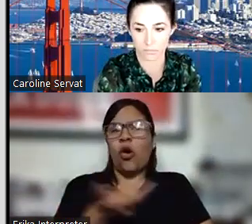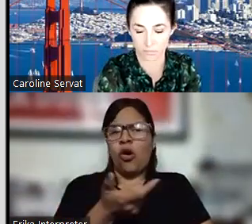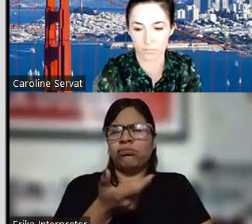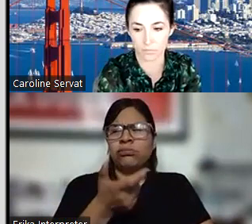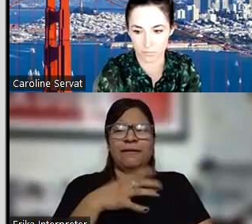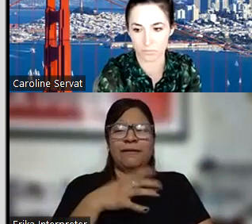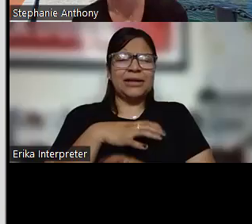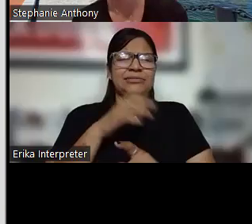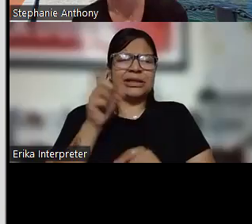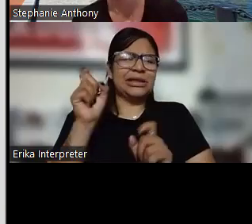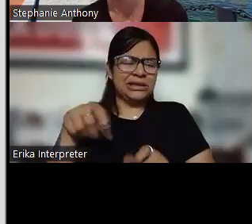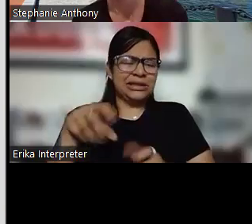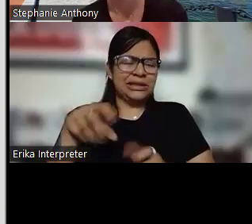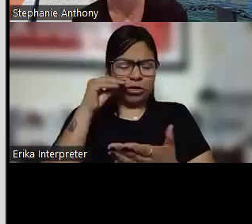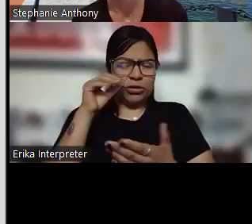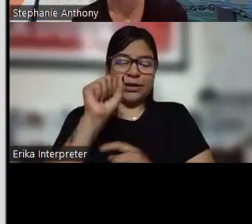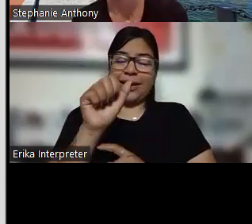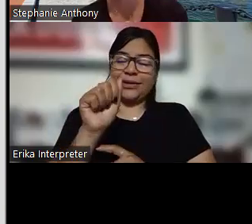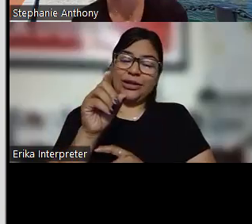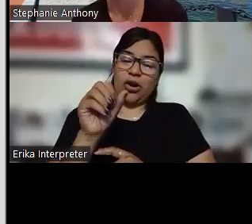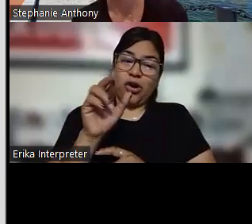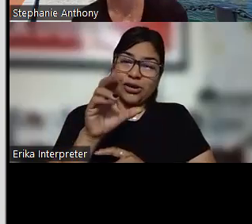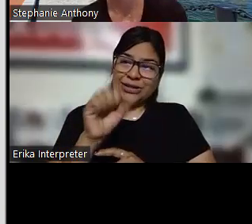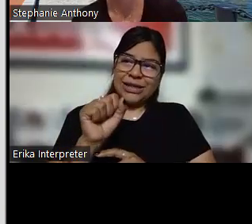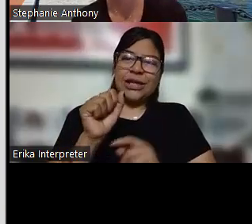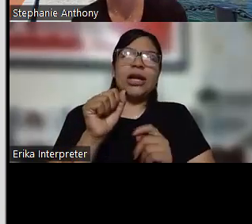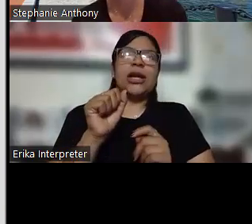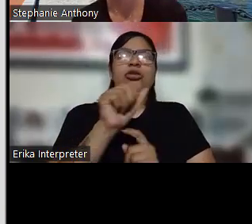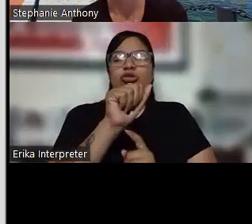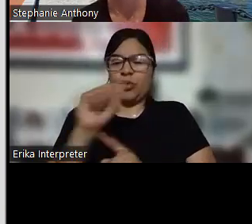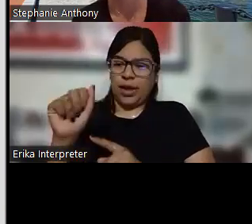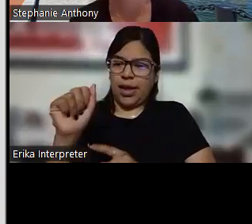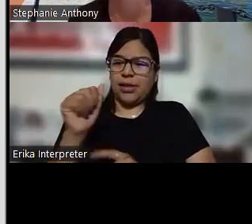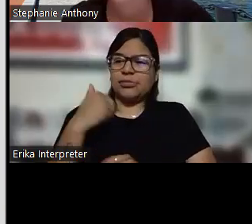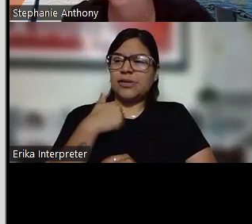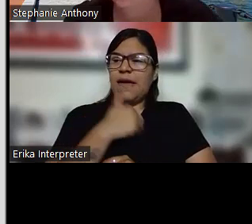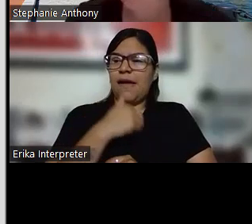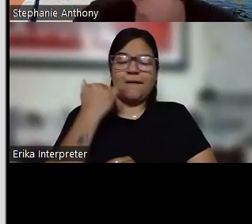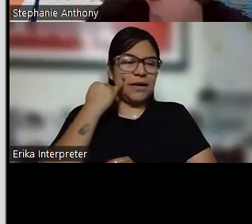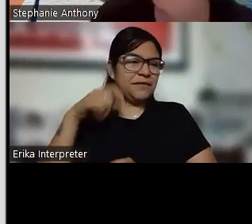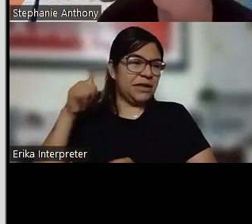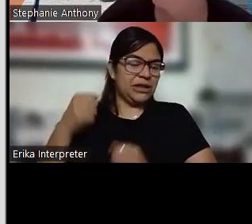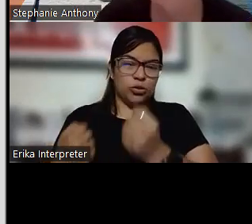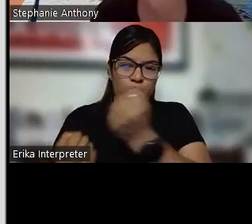there of the adrc the a AAA staff you know get getting some uh support in terms of handling